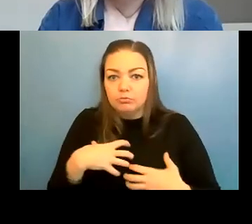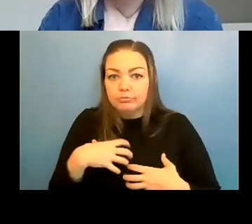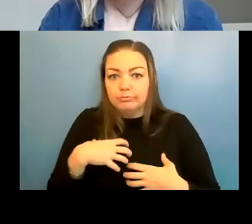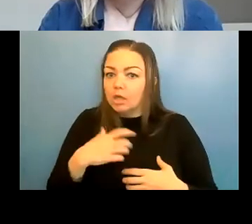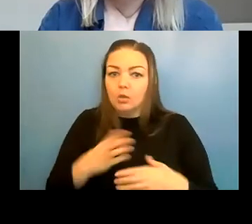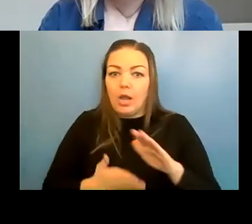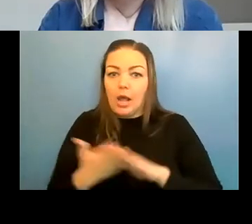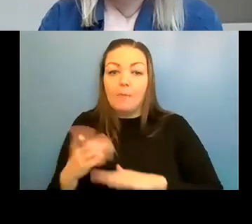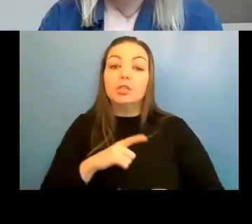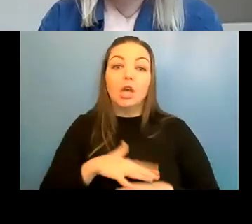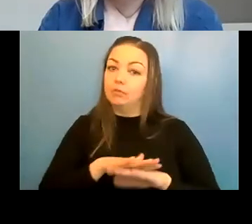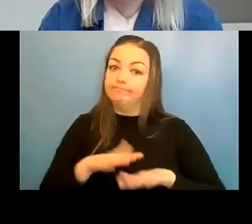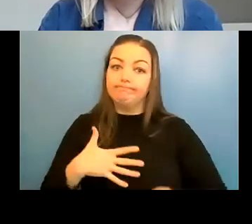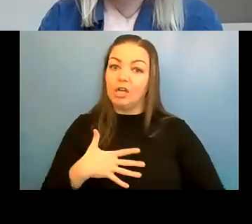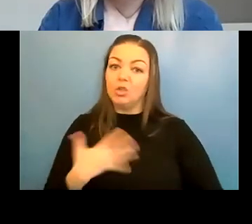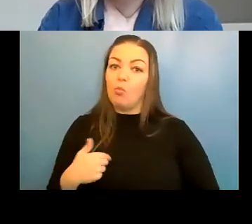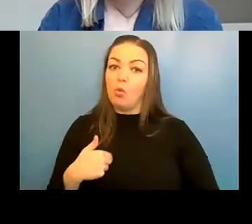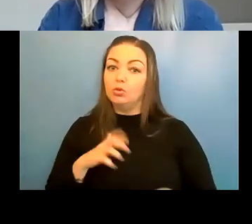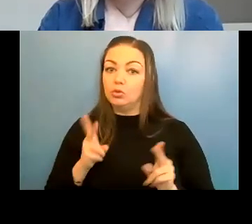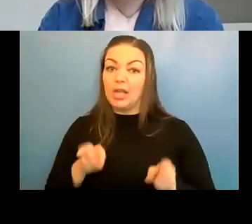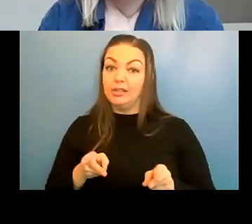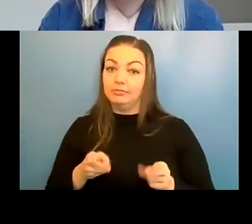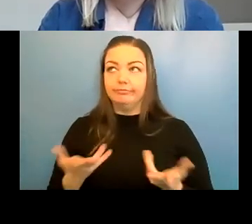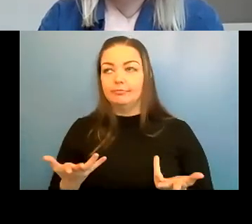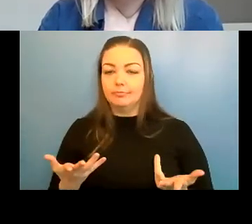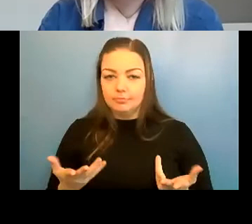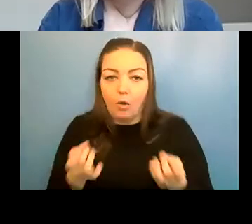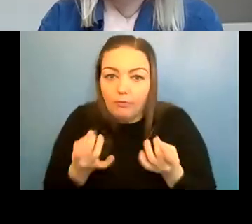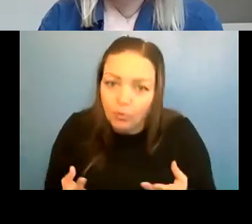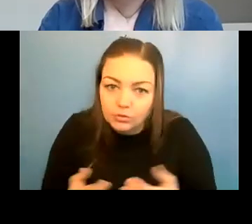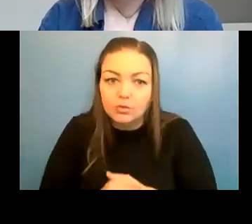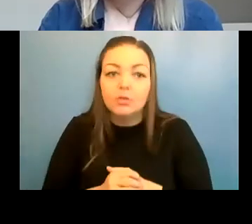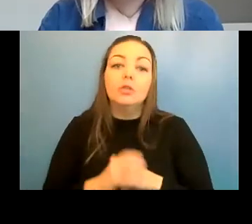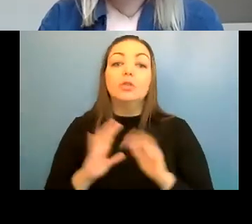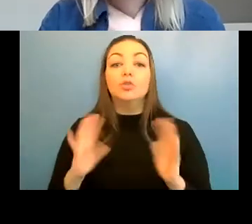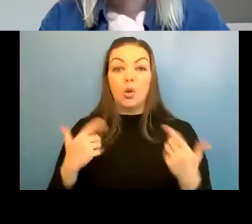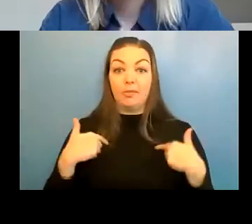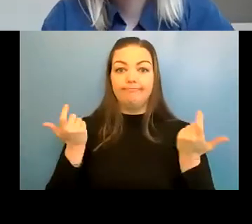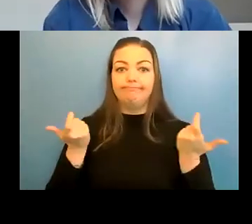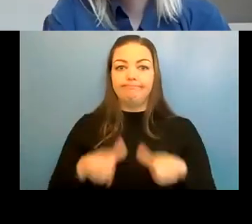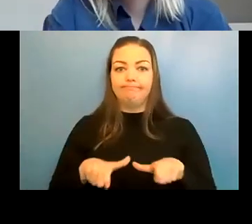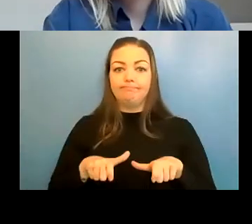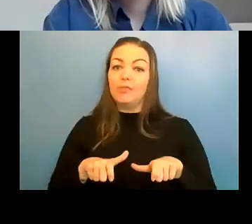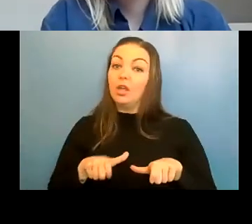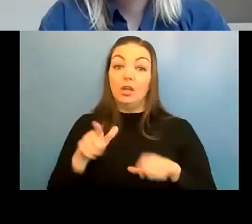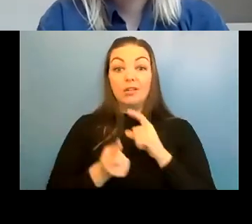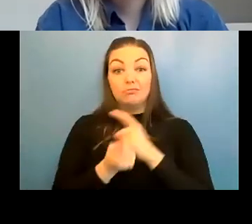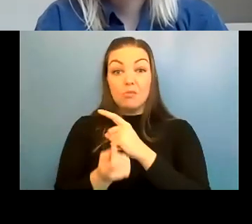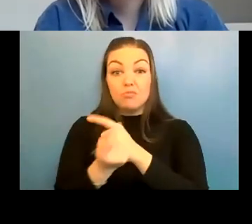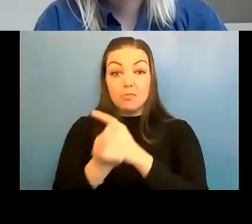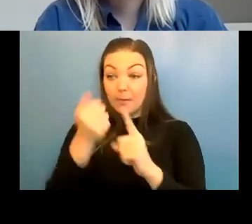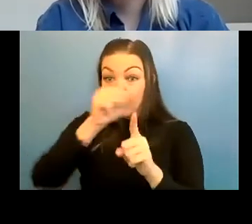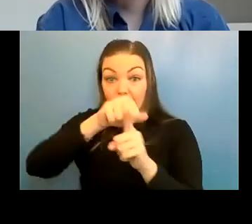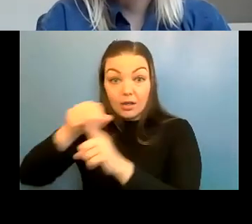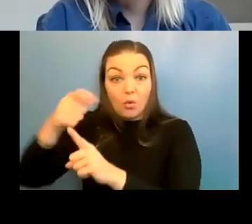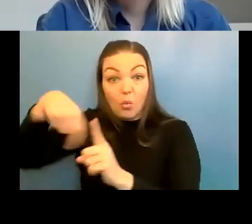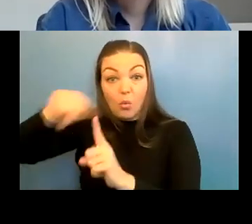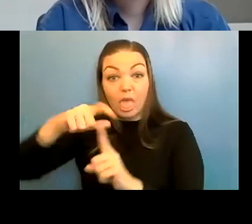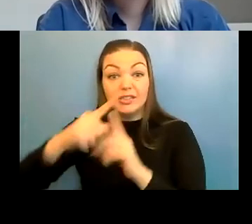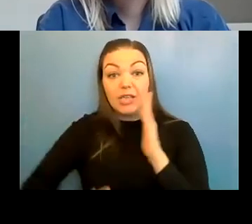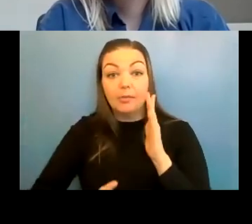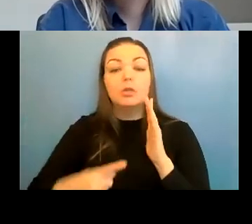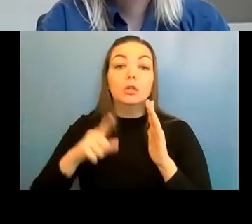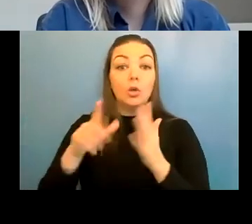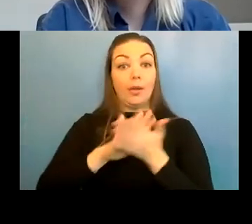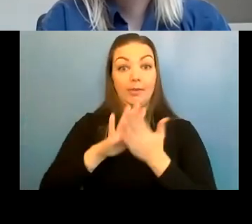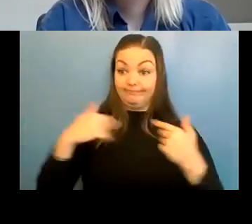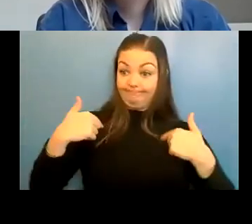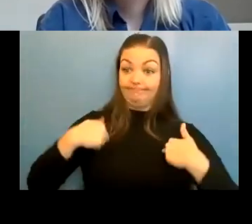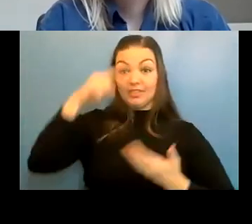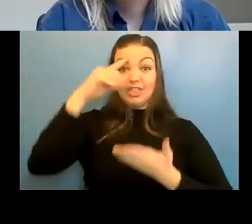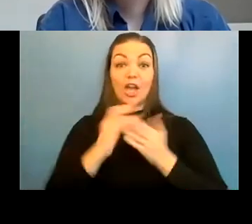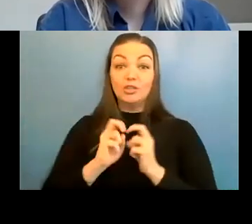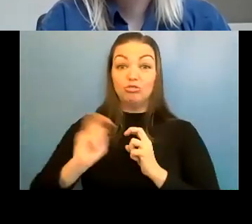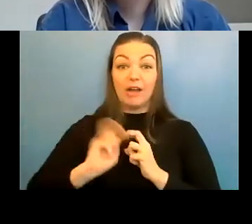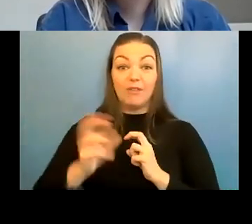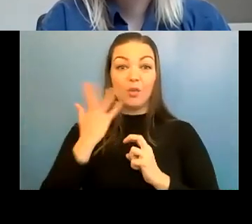I don't go outside often. I might go for a quick walk round the woods but most days I stay indoors, I'm petrified, I don't want to die, it's a really big thing for me, funnily